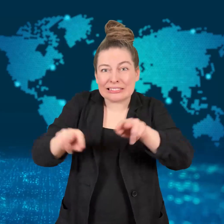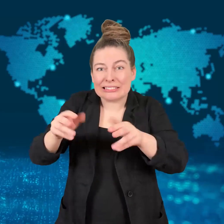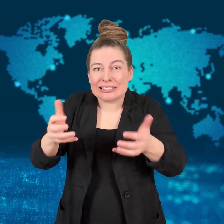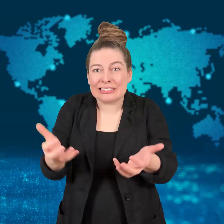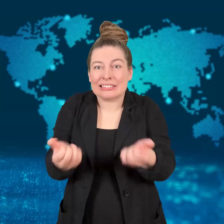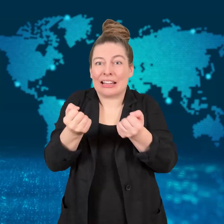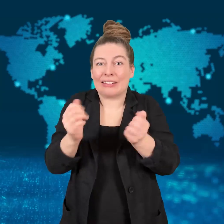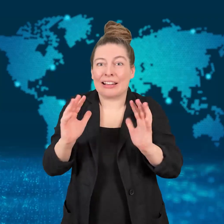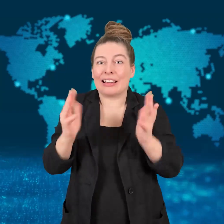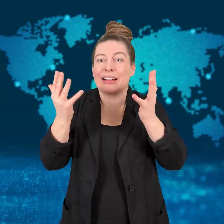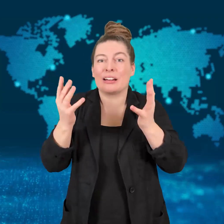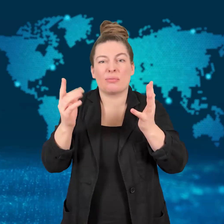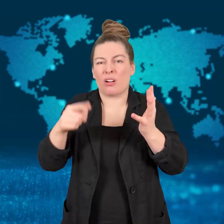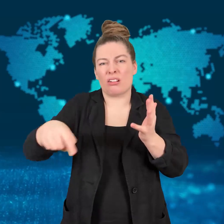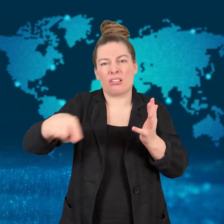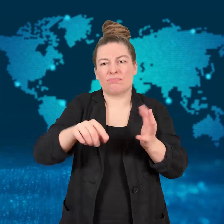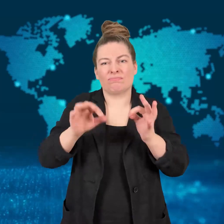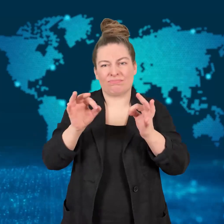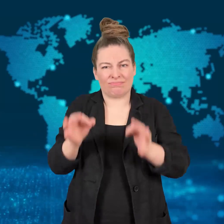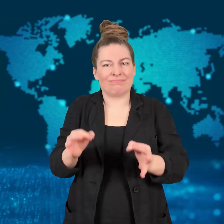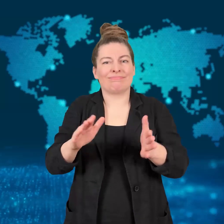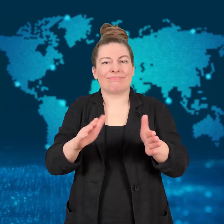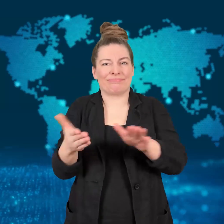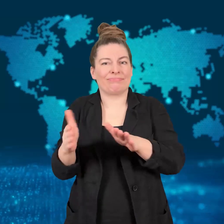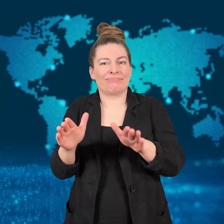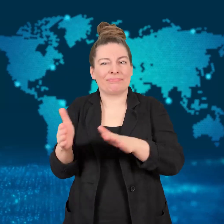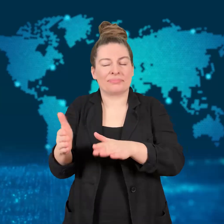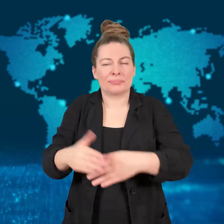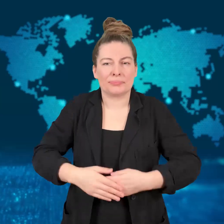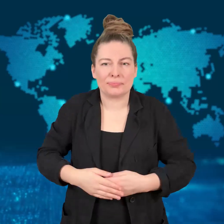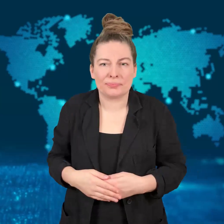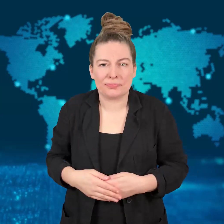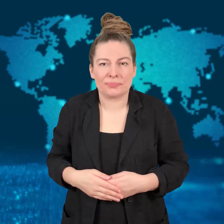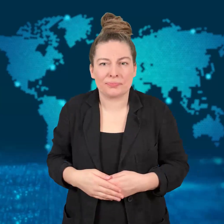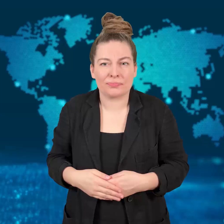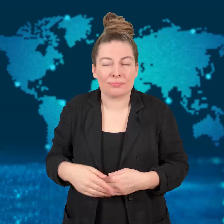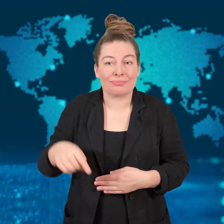Initially, there were 51 reported dead,